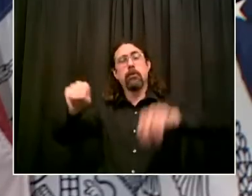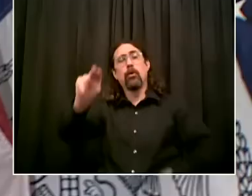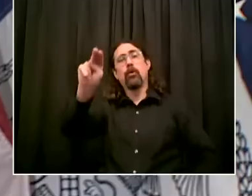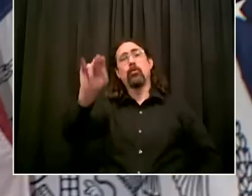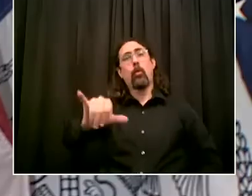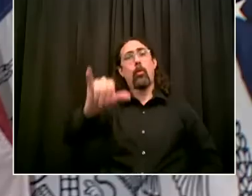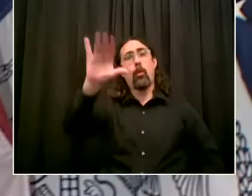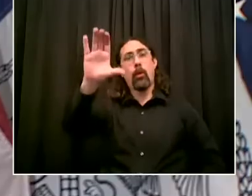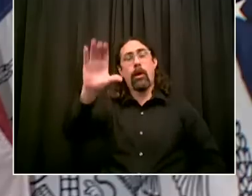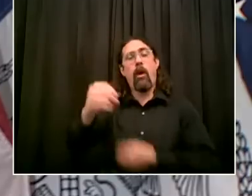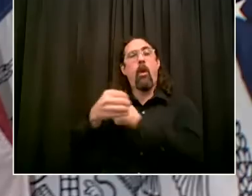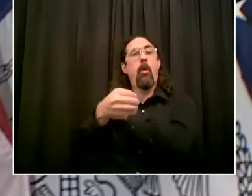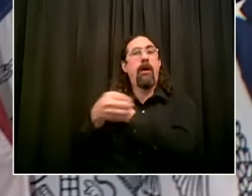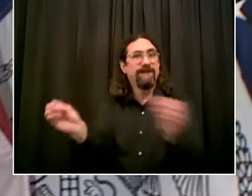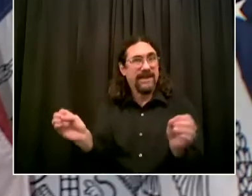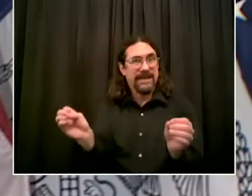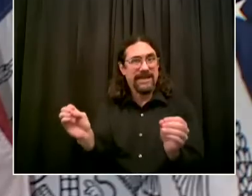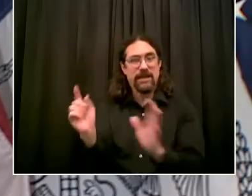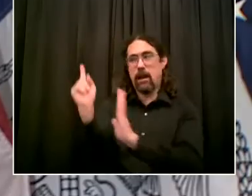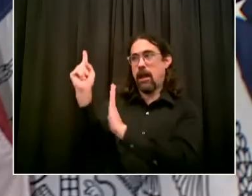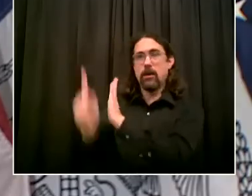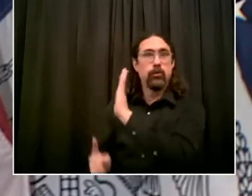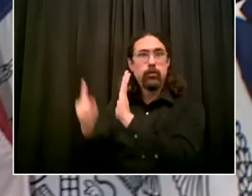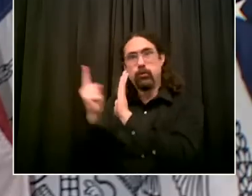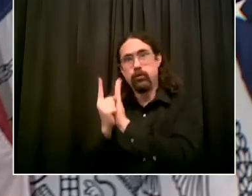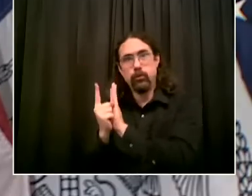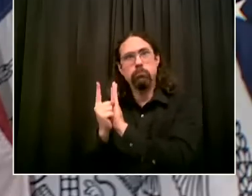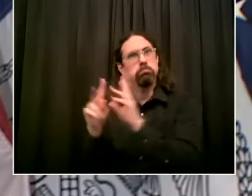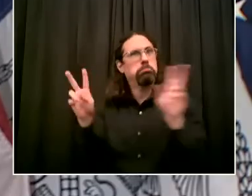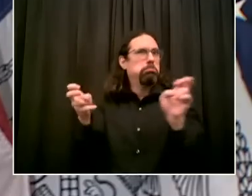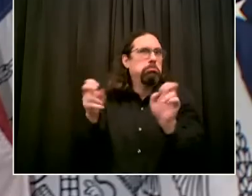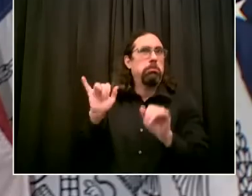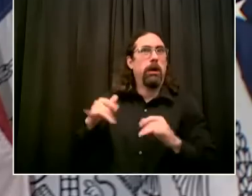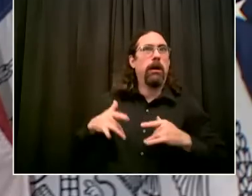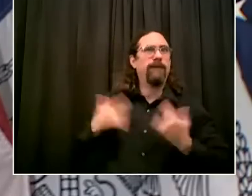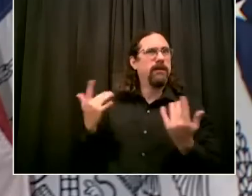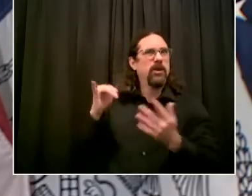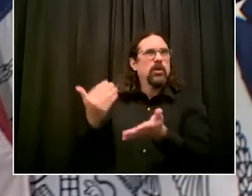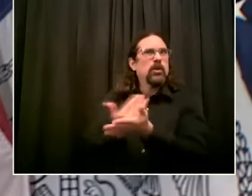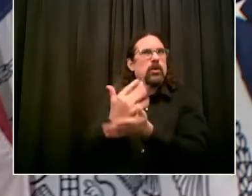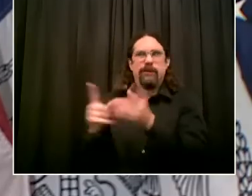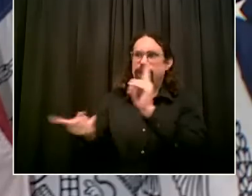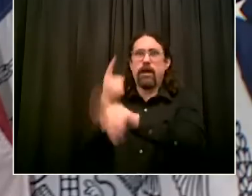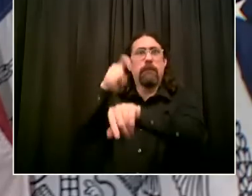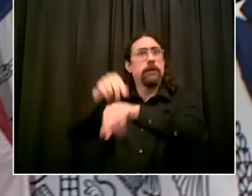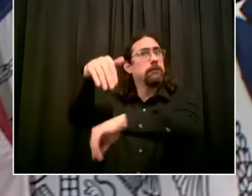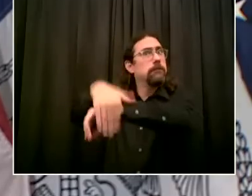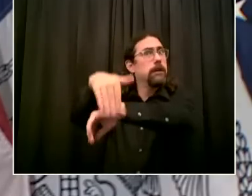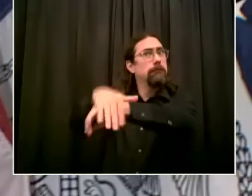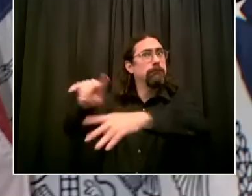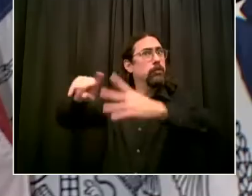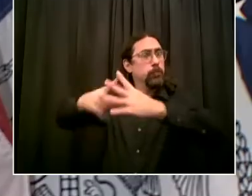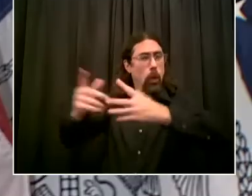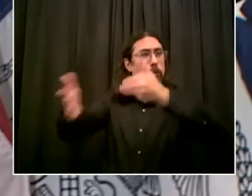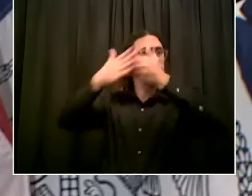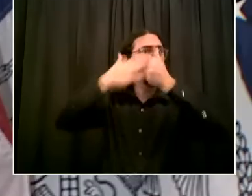TO A TOPIC WE HAVE MCOE BACK TOMANY TIMES IN THE LAST FEW MONTHS AND ONE THAT IS CRUCIAL